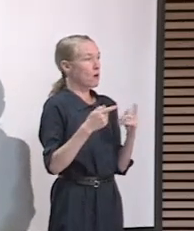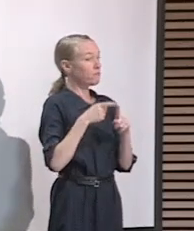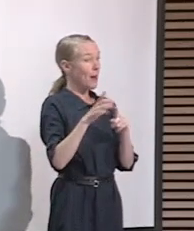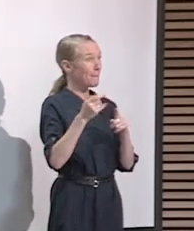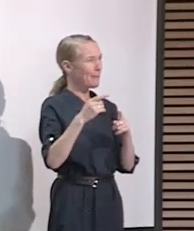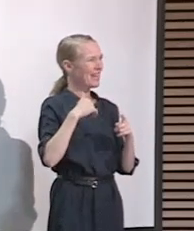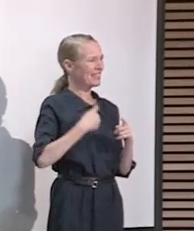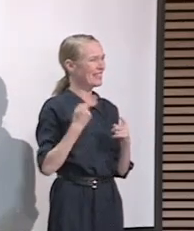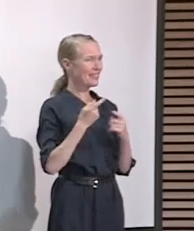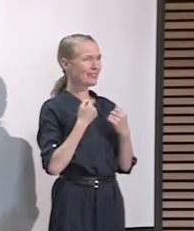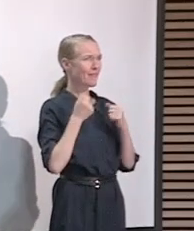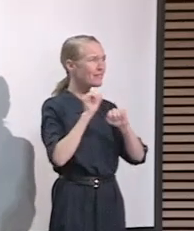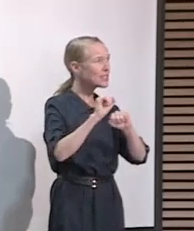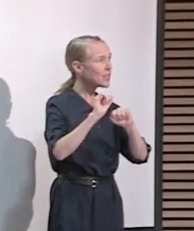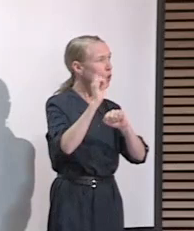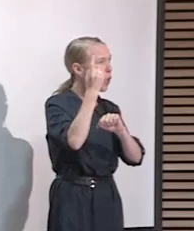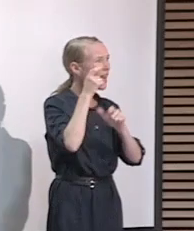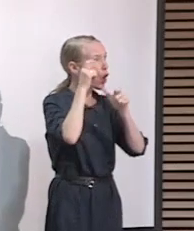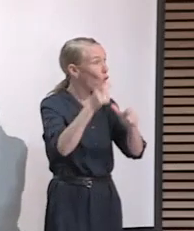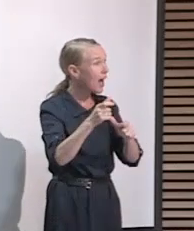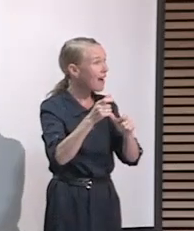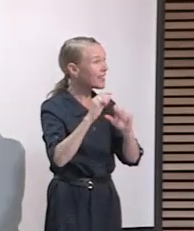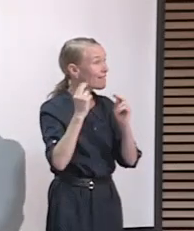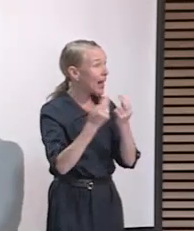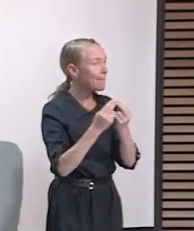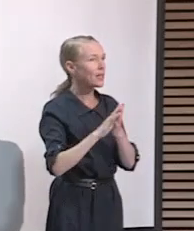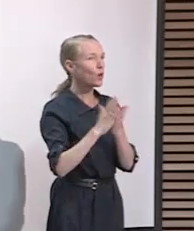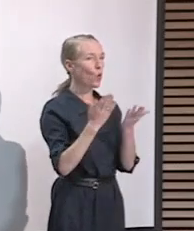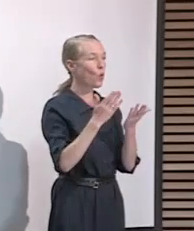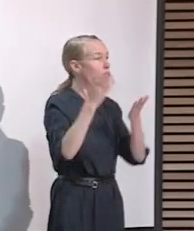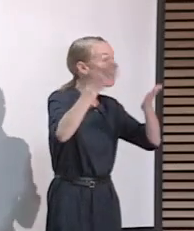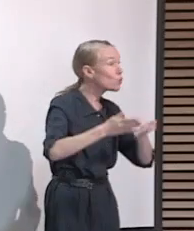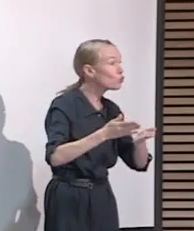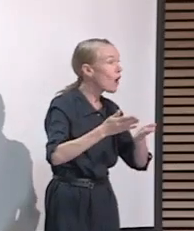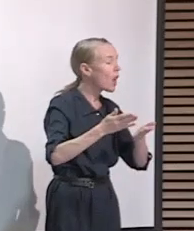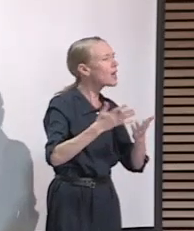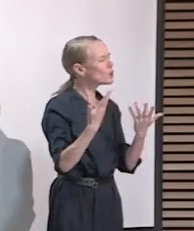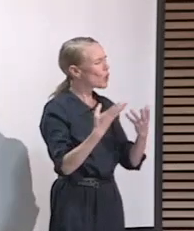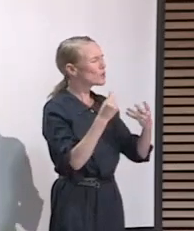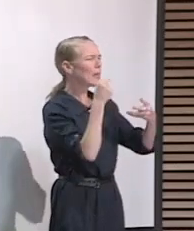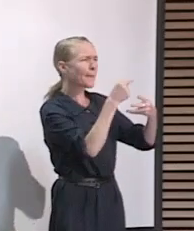a relative. There may well be